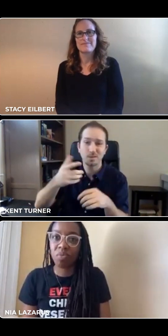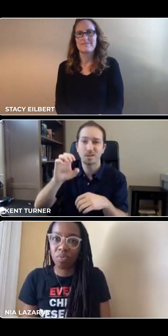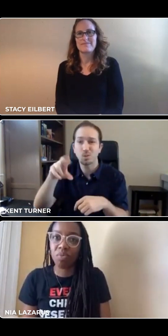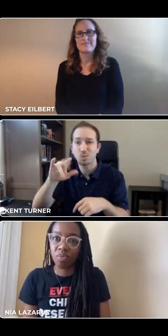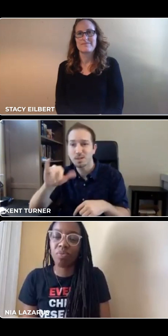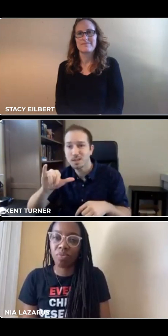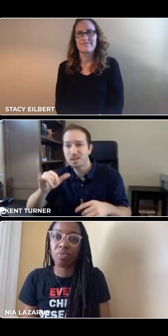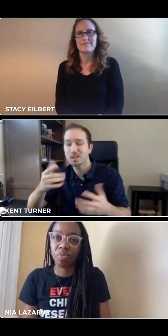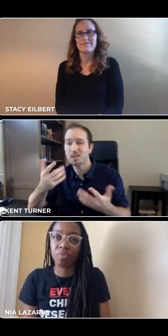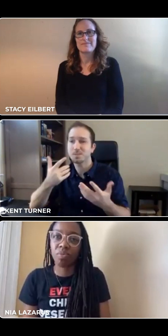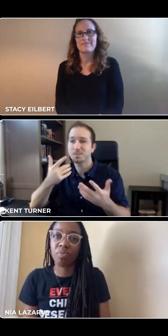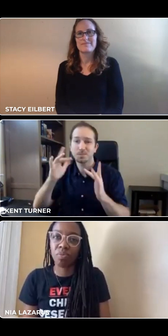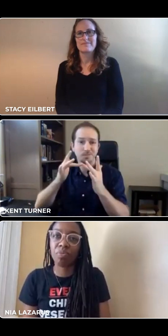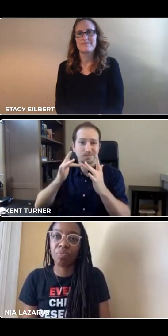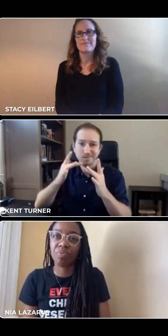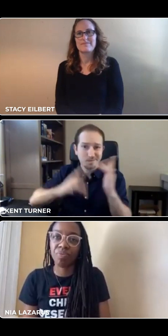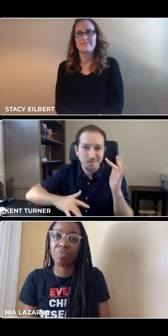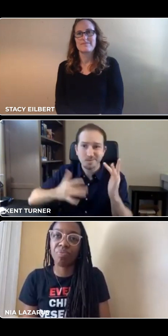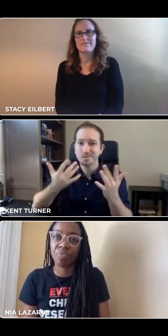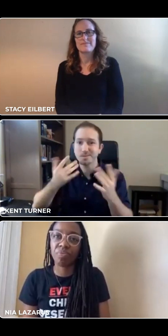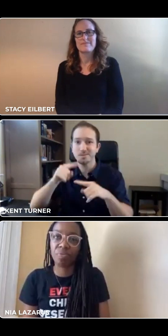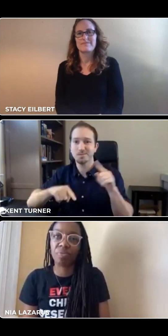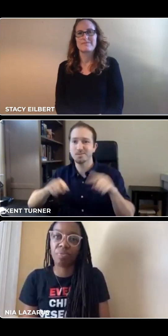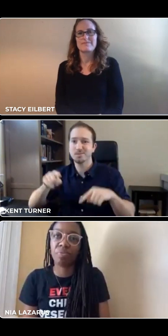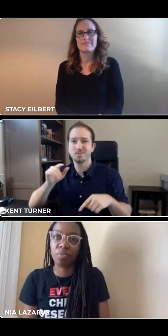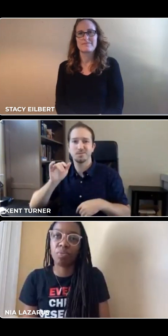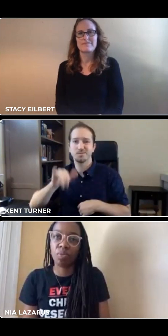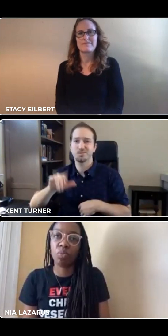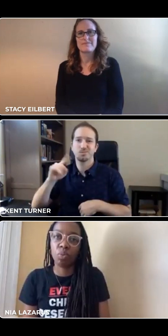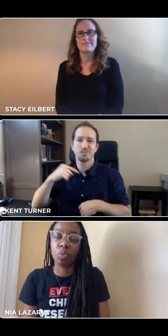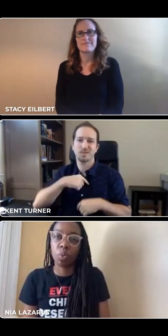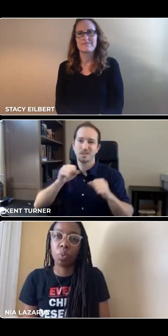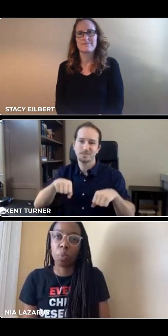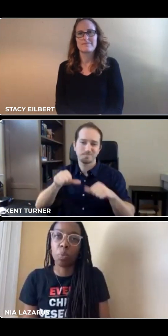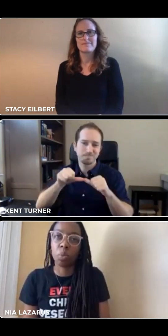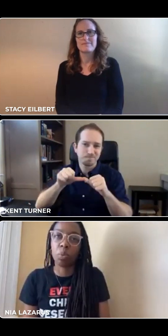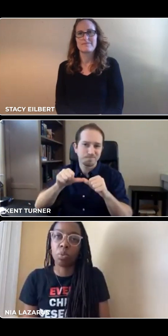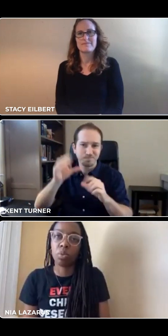right now, is support. Grades, all those other issues, like you just mentioned -- the equity